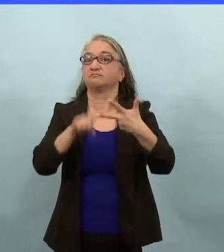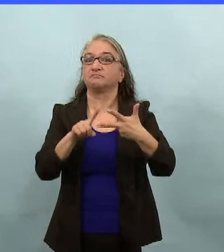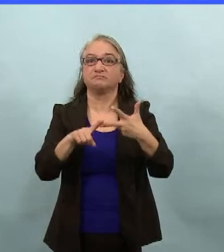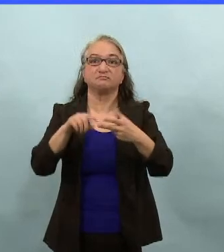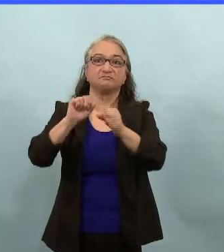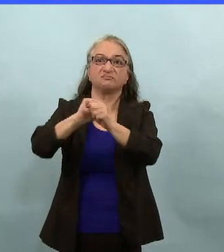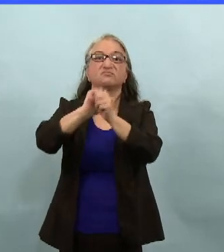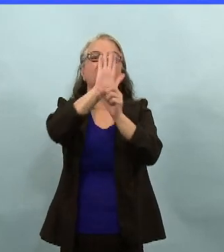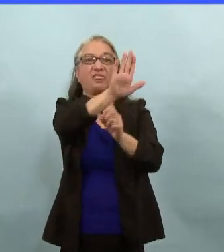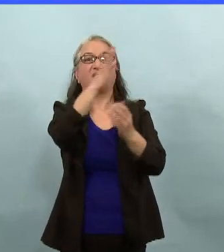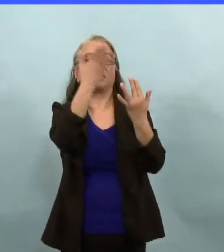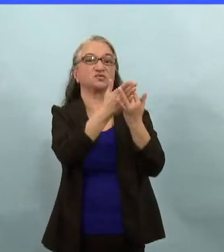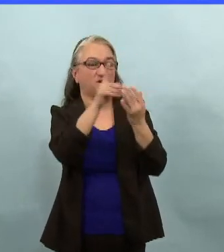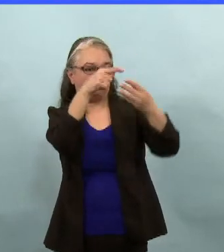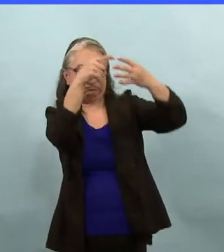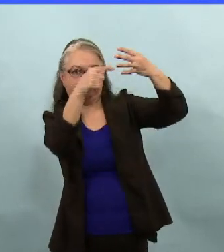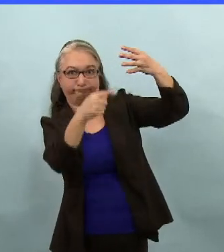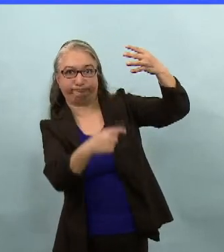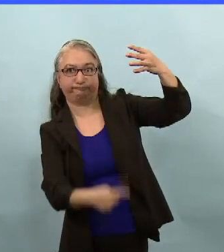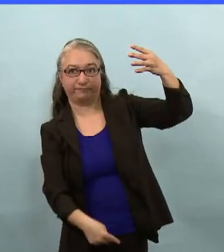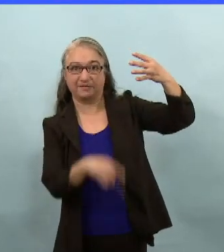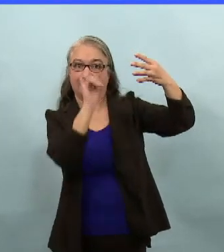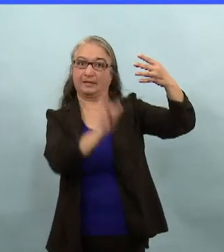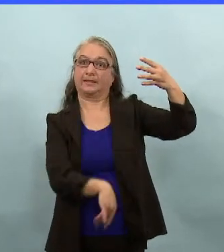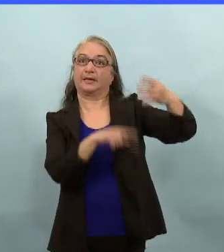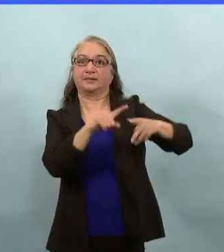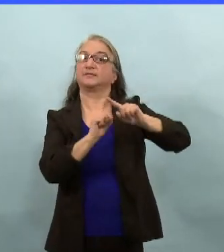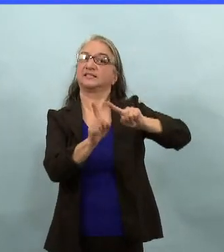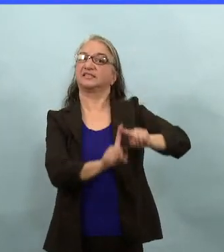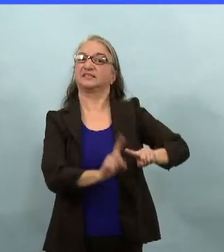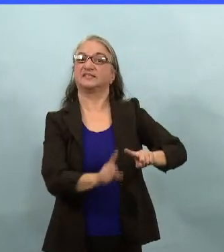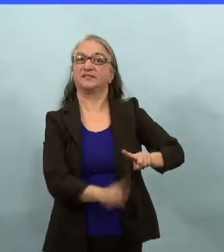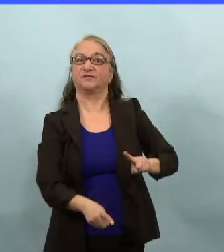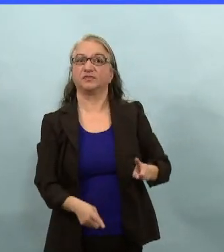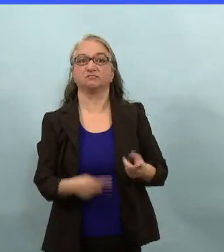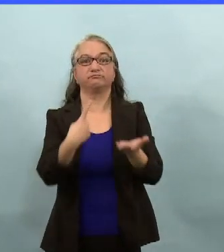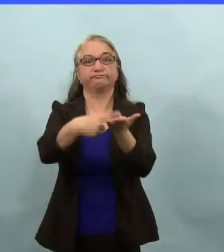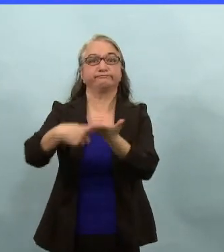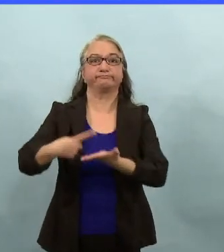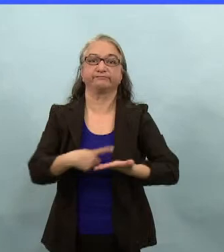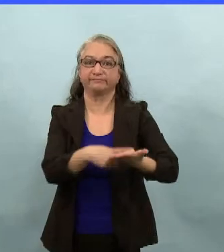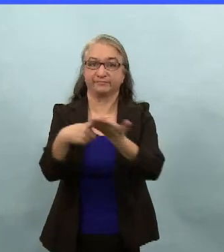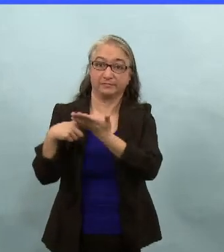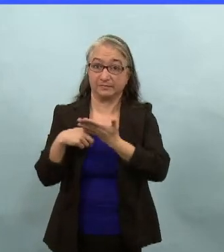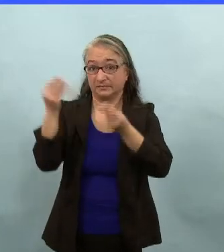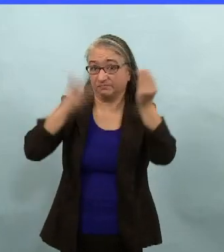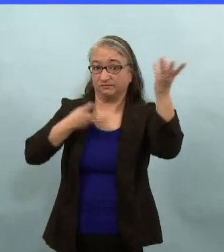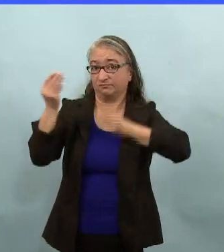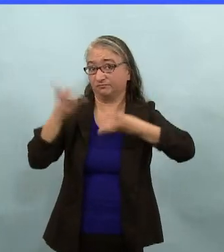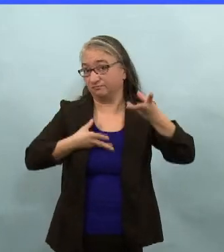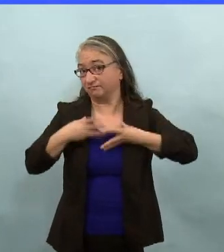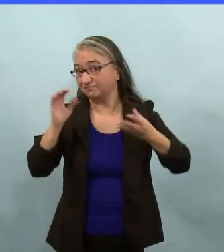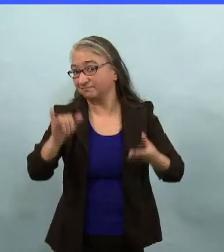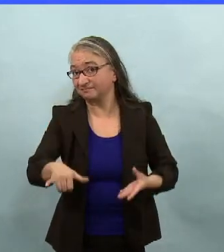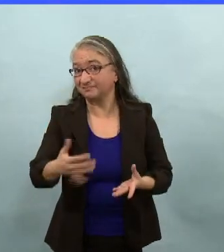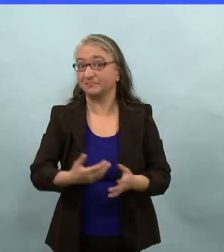so this we have many many discussions uh the day doesn't end for us we are working around the clock